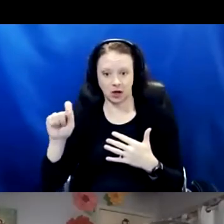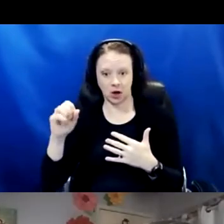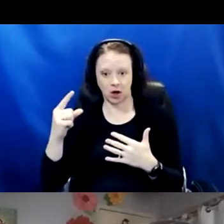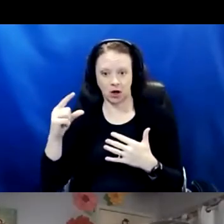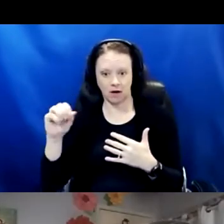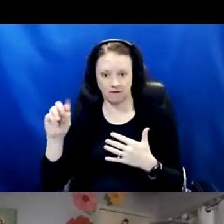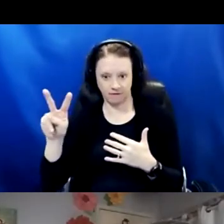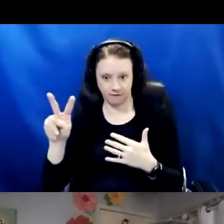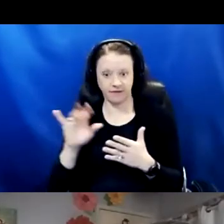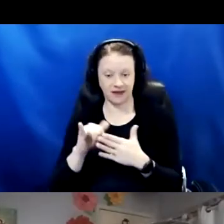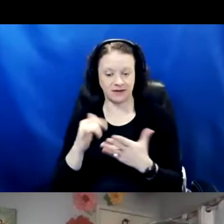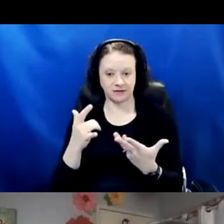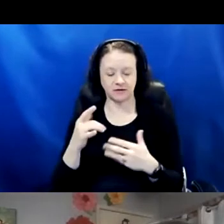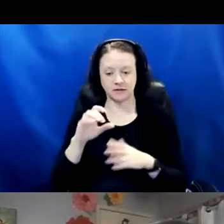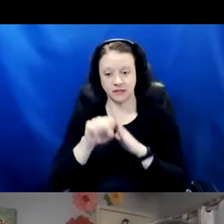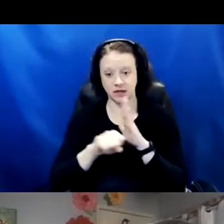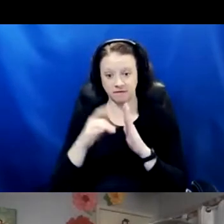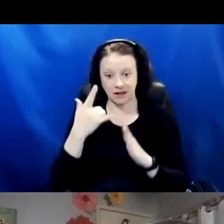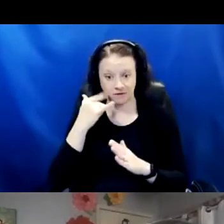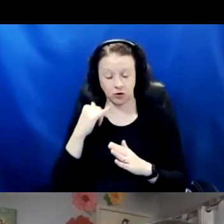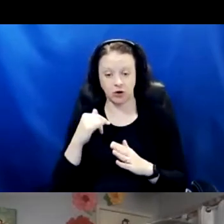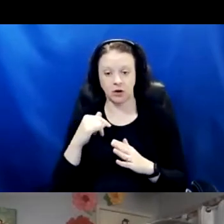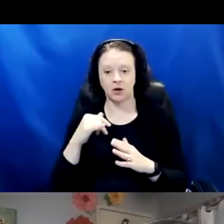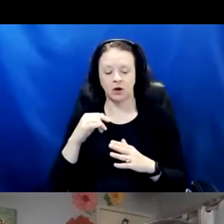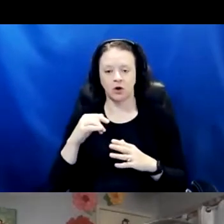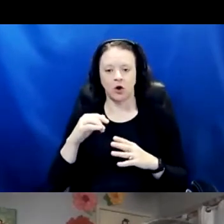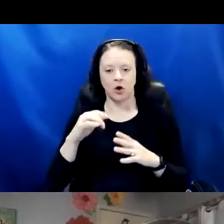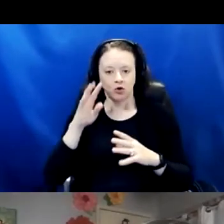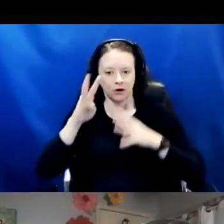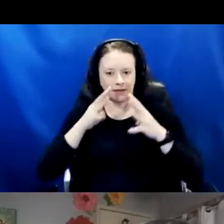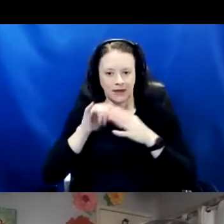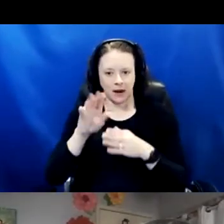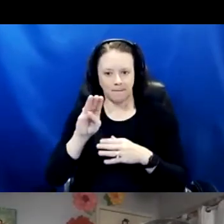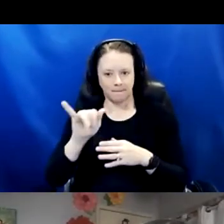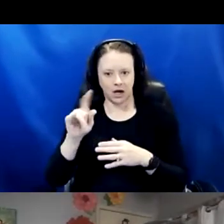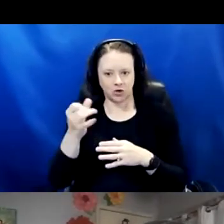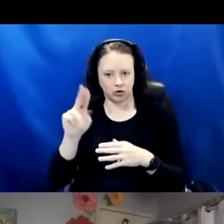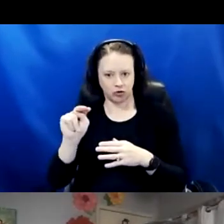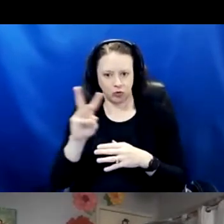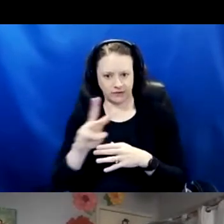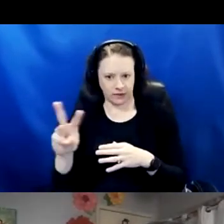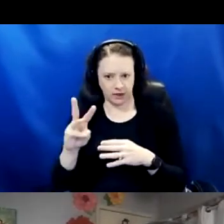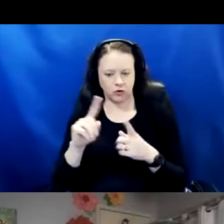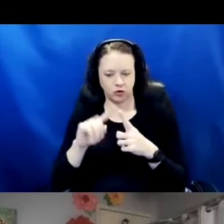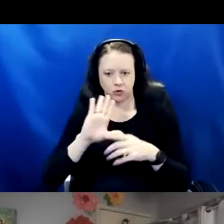The state of California created My Turn in its efforts to centralize the vaccine appointments,